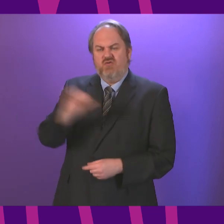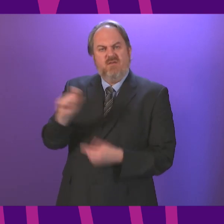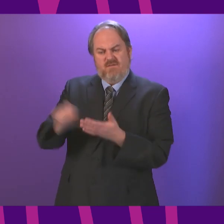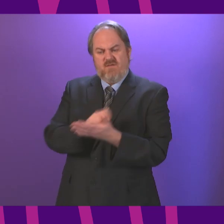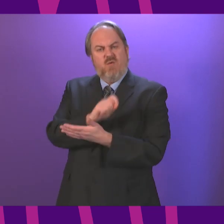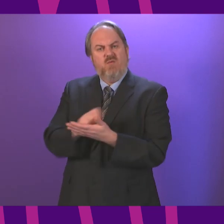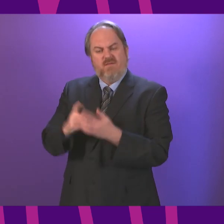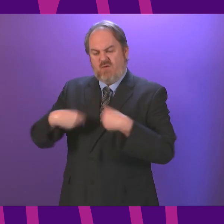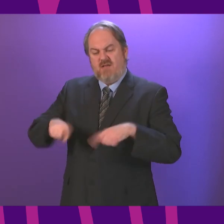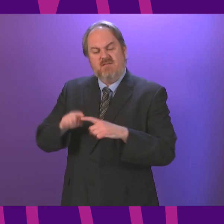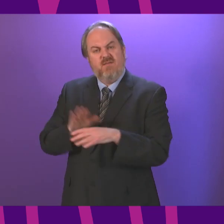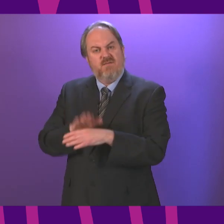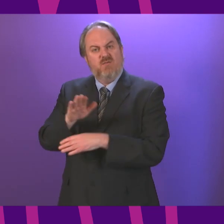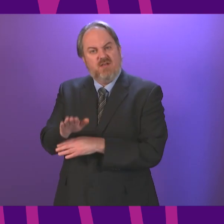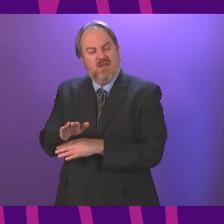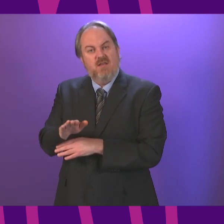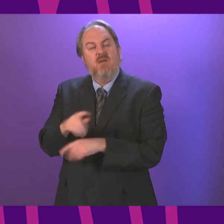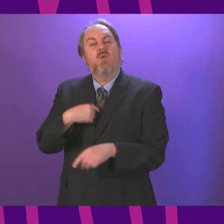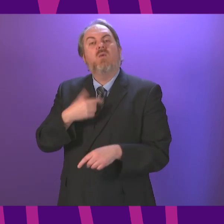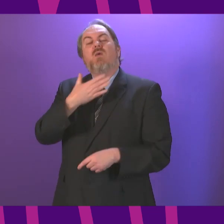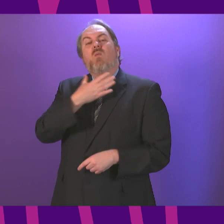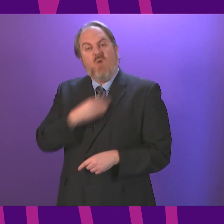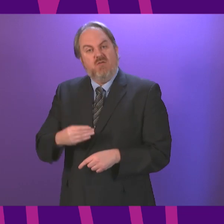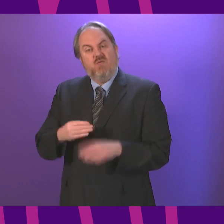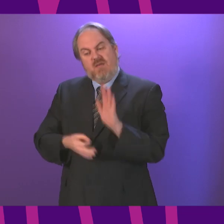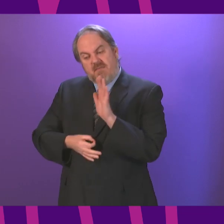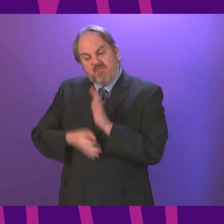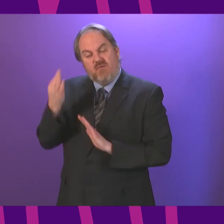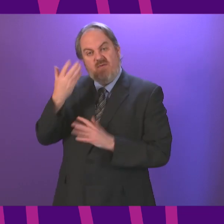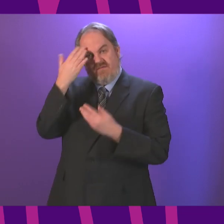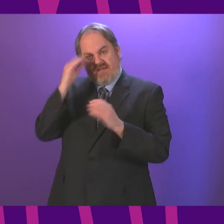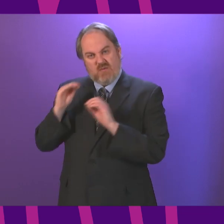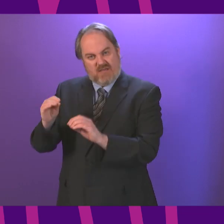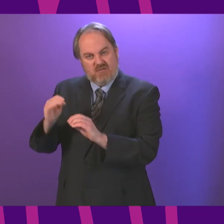to improve attainment and close the attainment gap; continue to improve the health service and